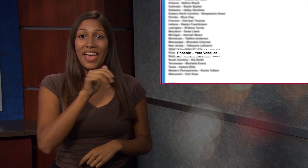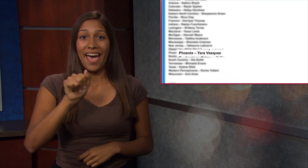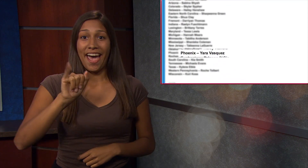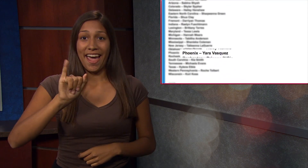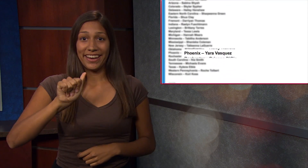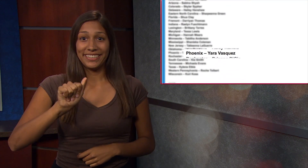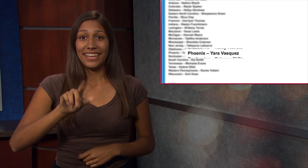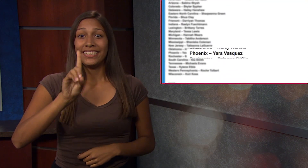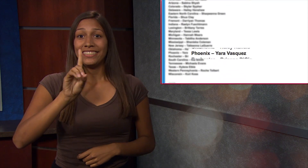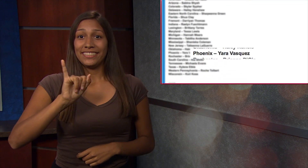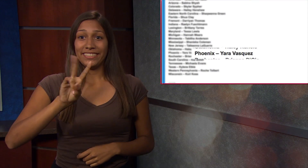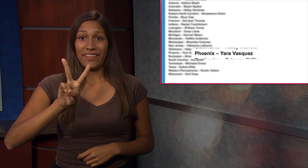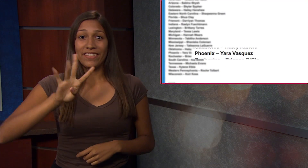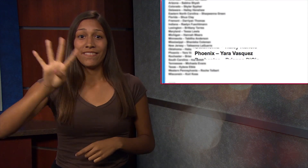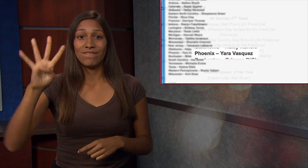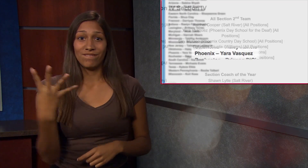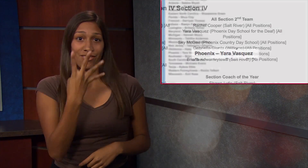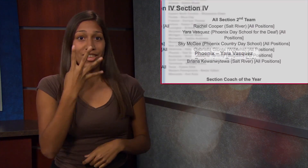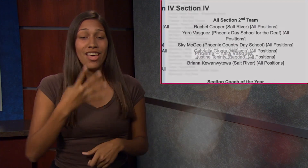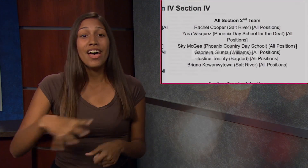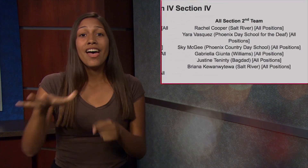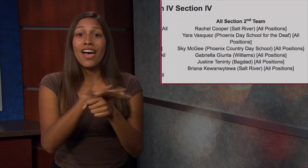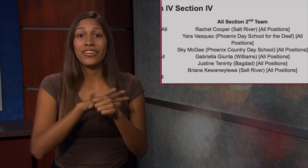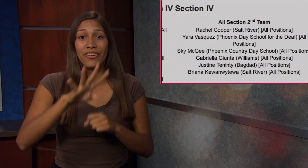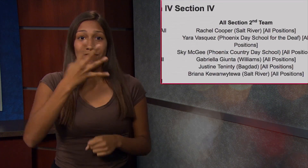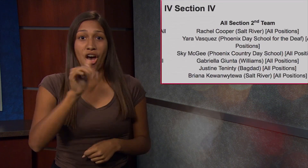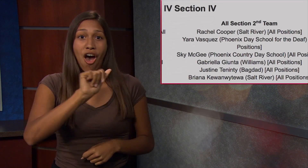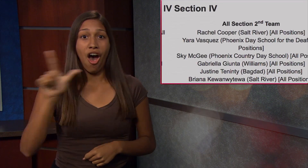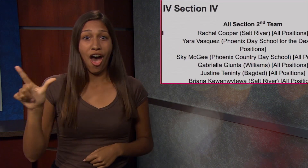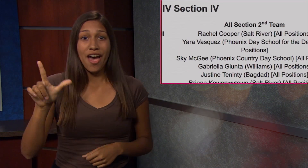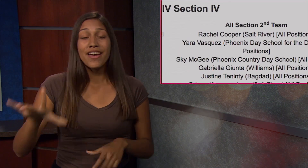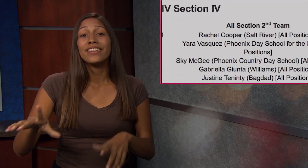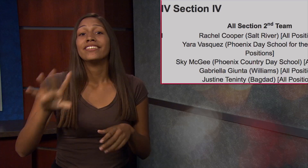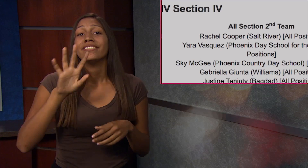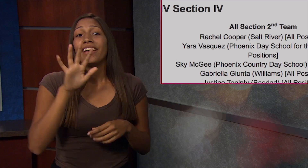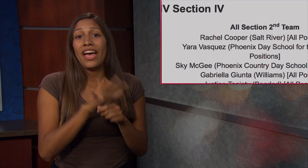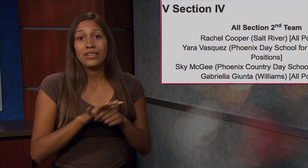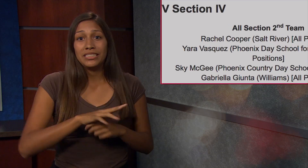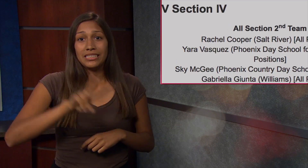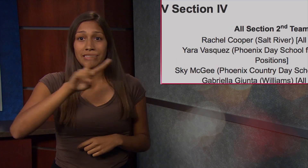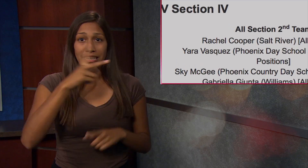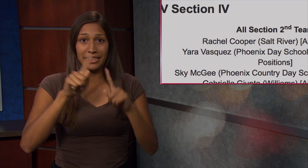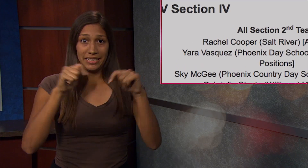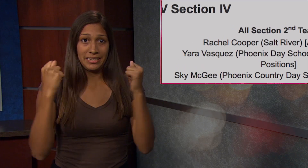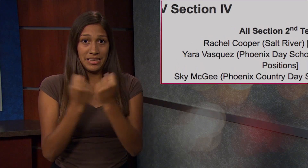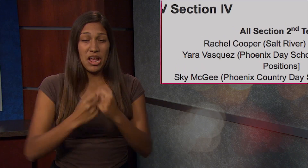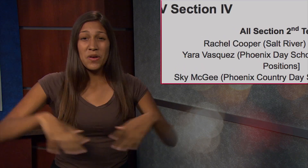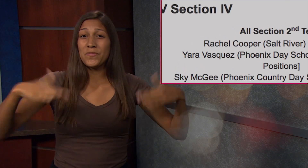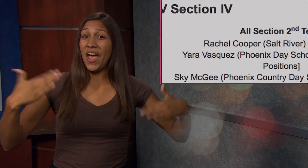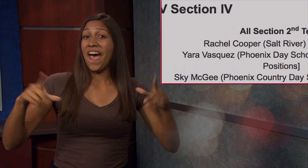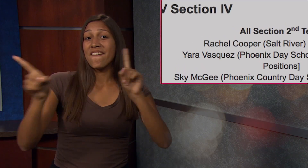DIVISION IV SECTION IV ALL SECTION 2ND TEAM FROM THE A-I-A. THIS IS A HUGE ACCOMPLISHMENT